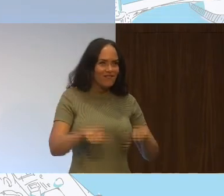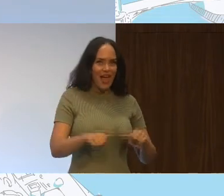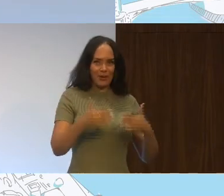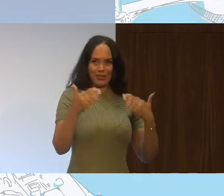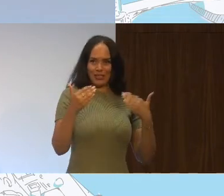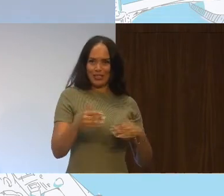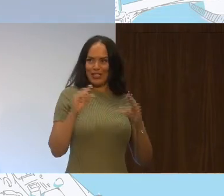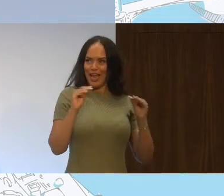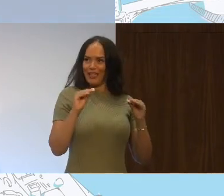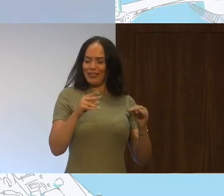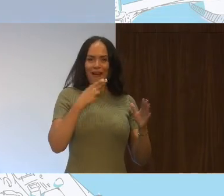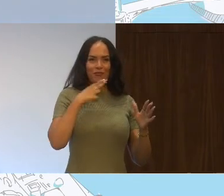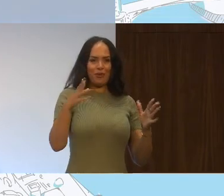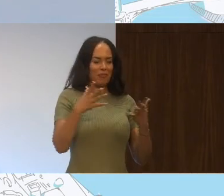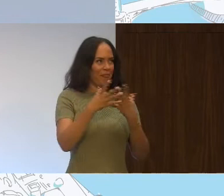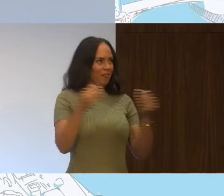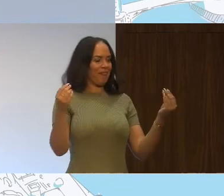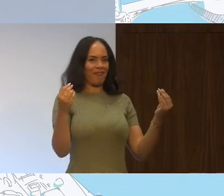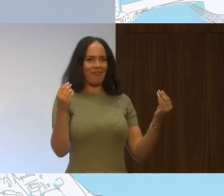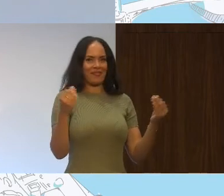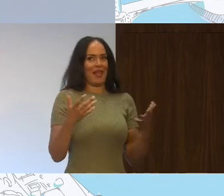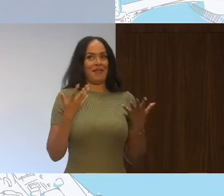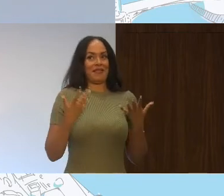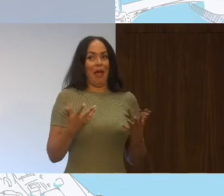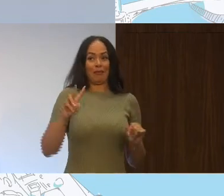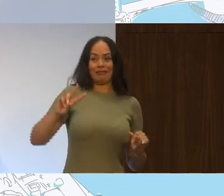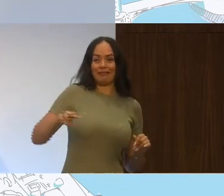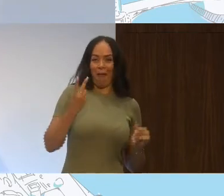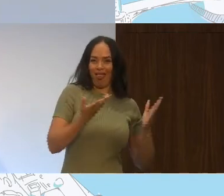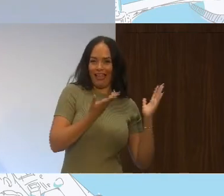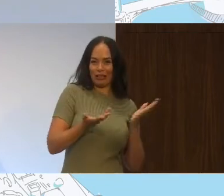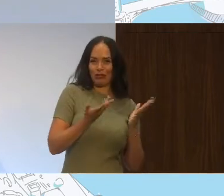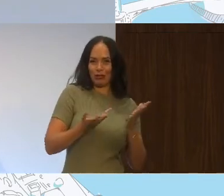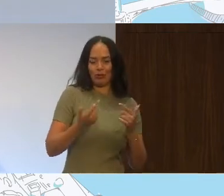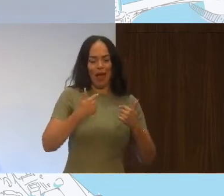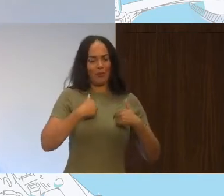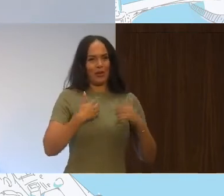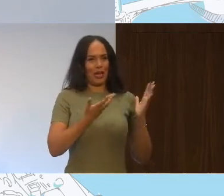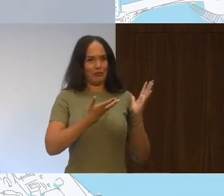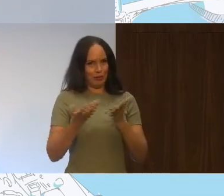Who has the afternoon gone? And we're going to do a double intro here. I'm going to introduce somebody who's going to introduce somebody,